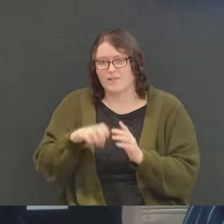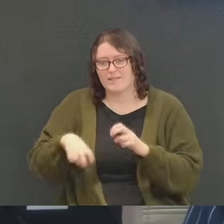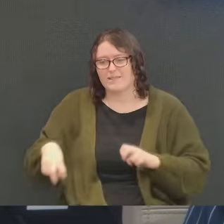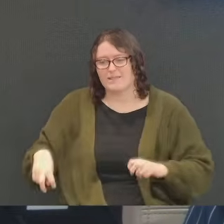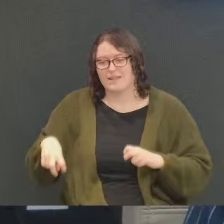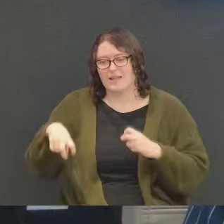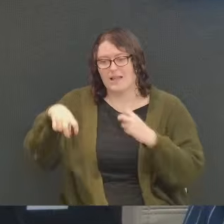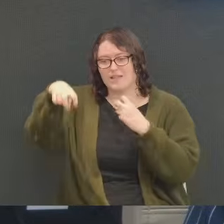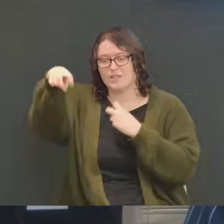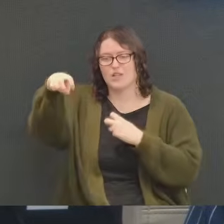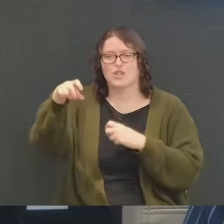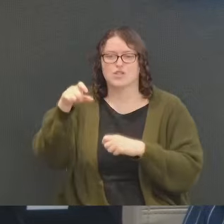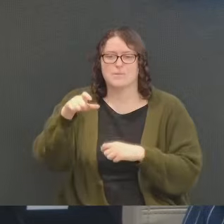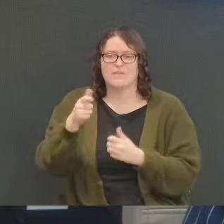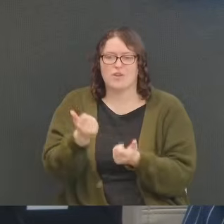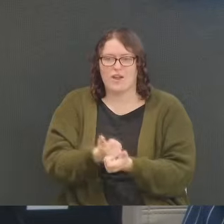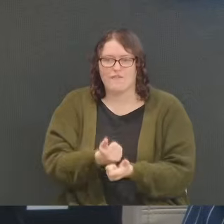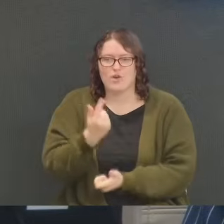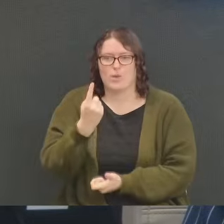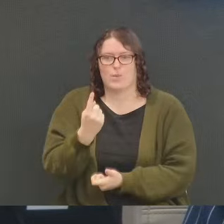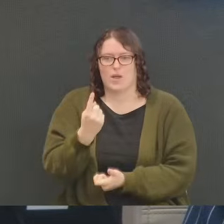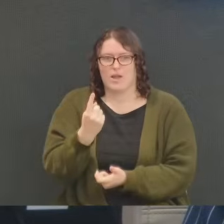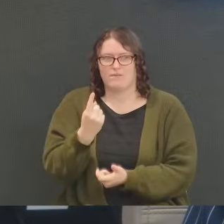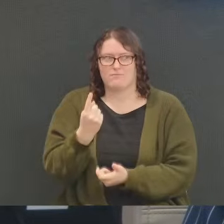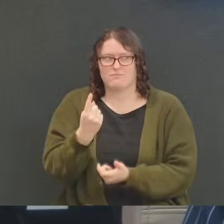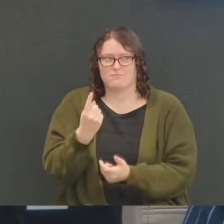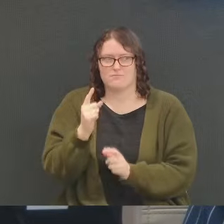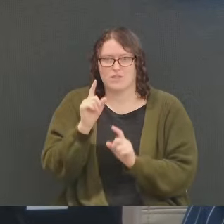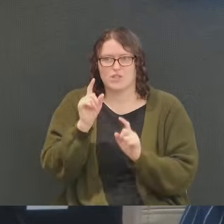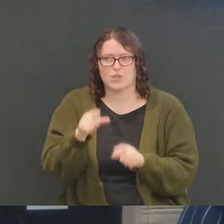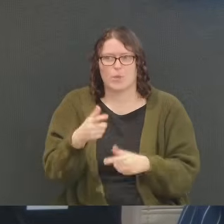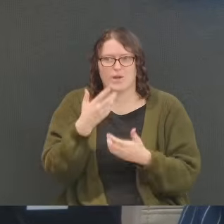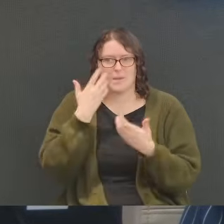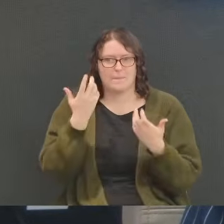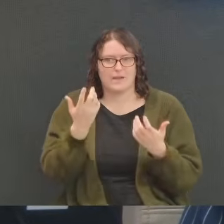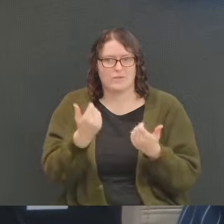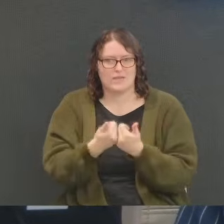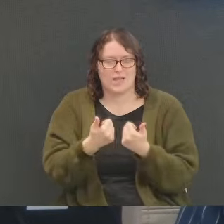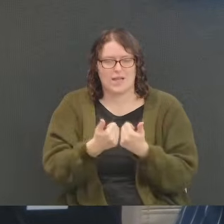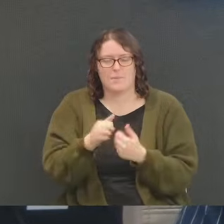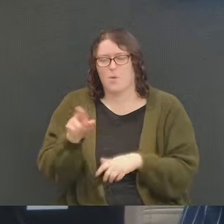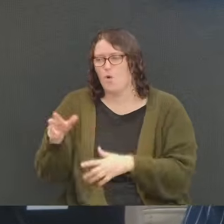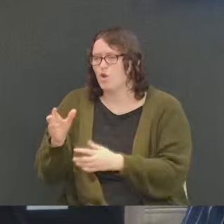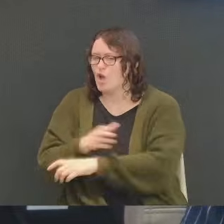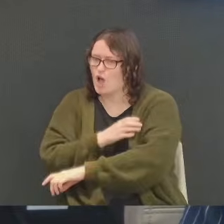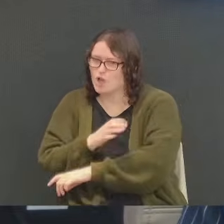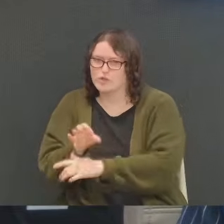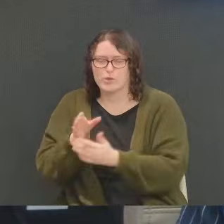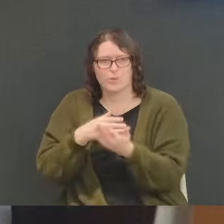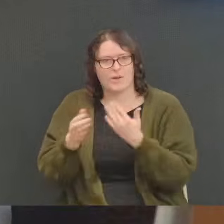for everybody that's coming to the game or concert or wherever they're sitting? Yeah. So, I'm gonna